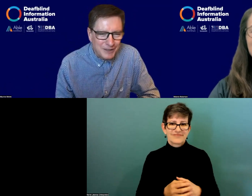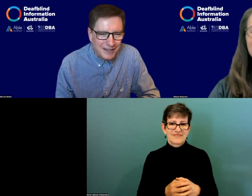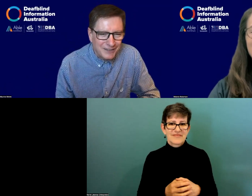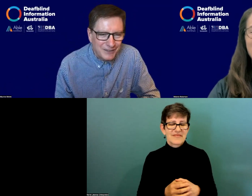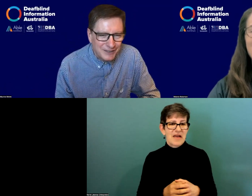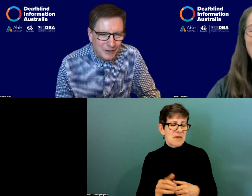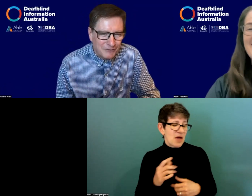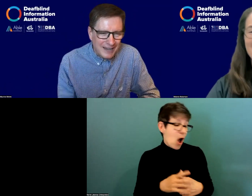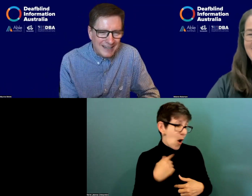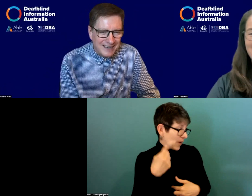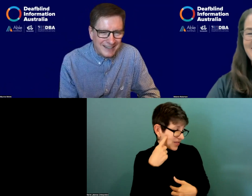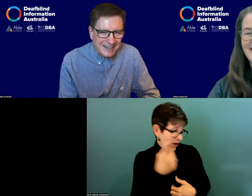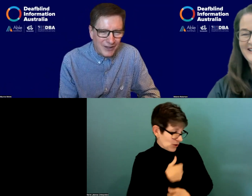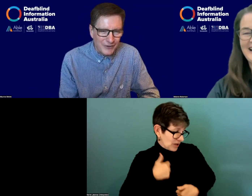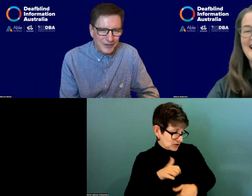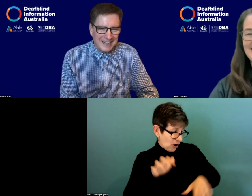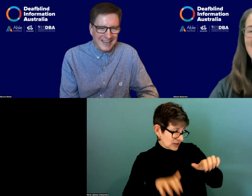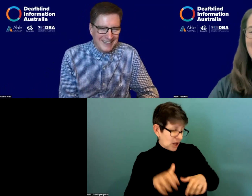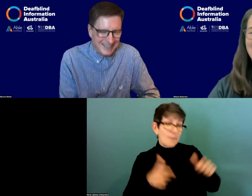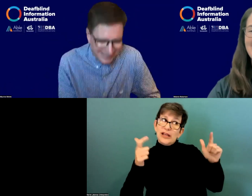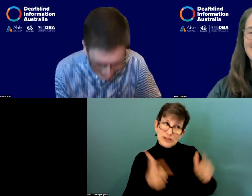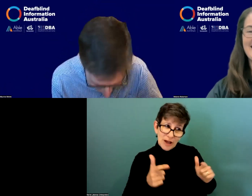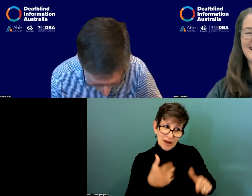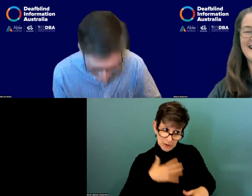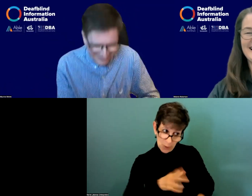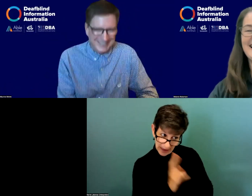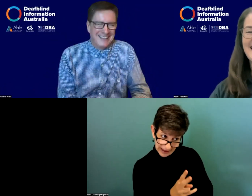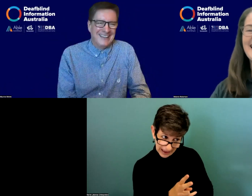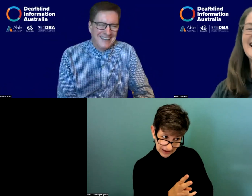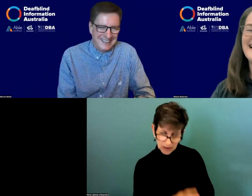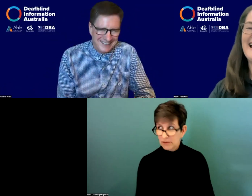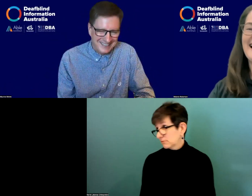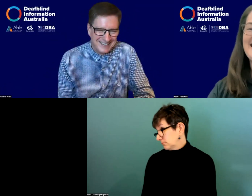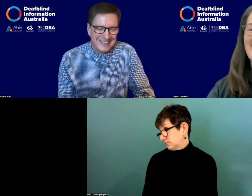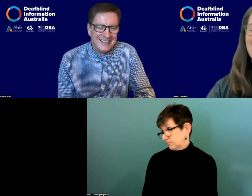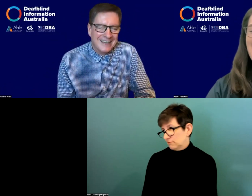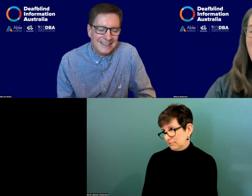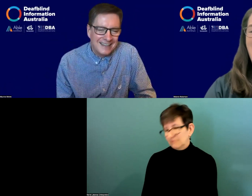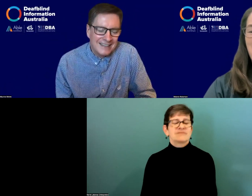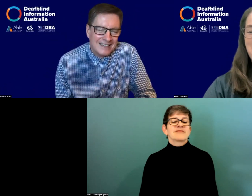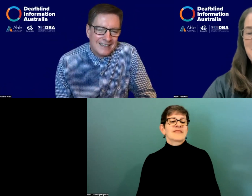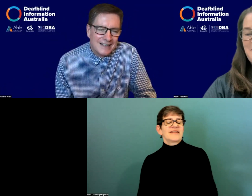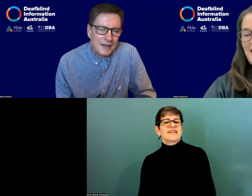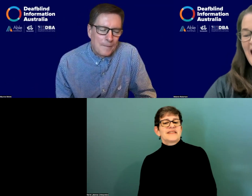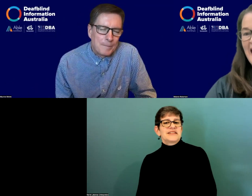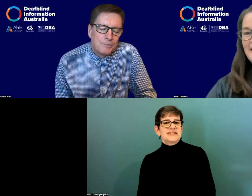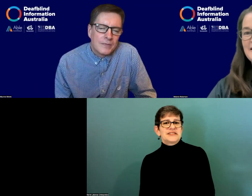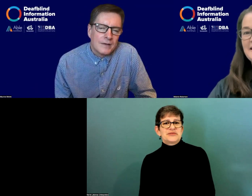We thought you'd enjoy writing it again. Want to write it again. Yeah. Yep.